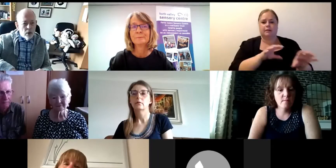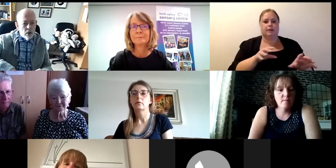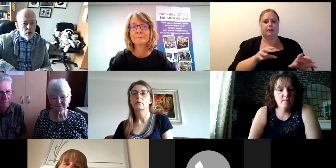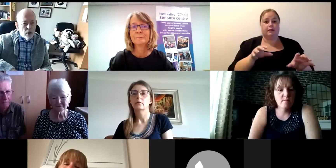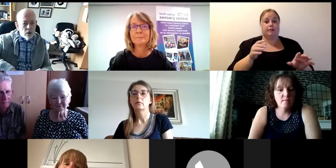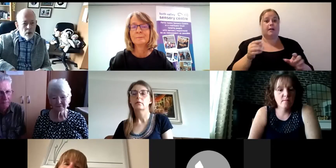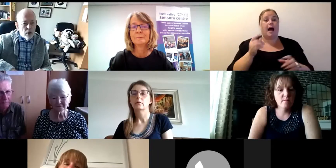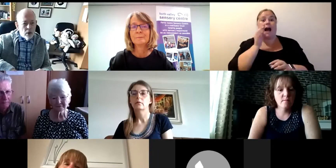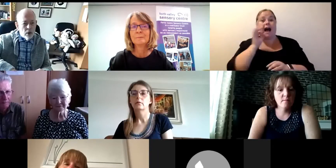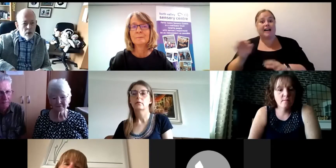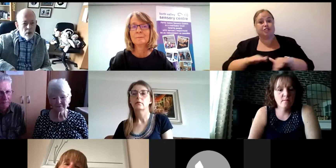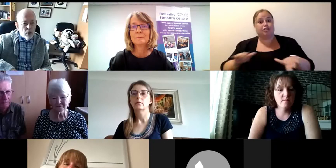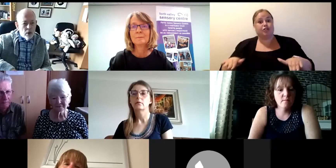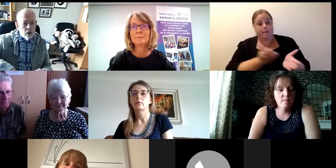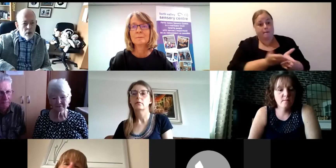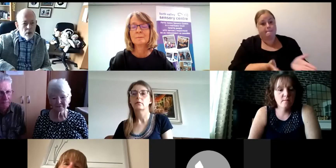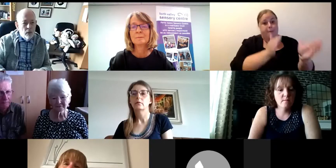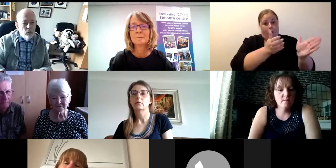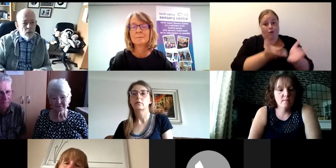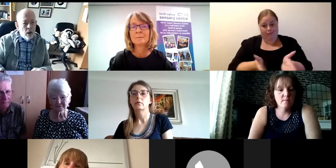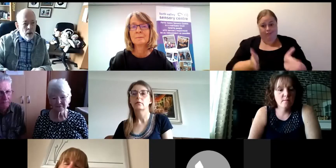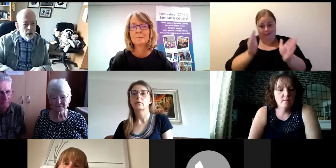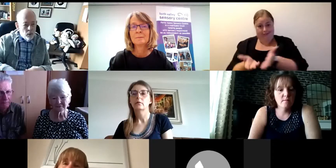no access for them to see.